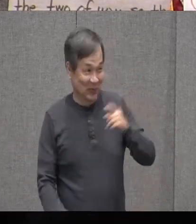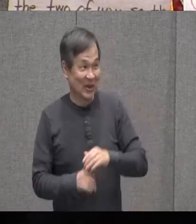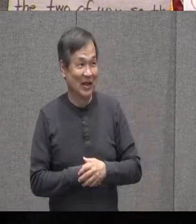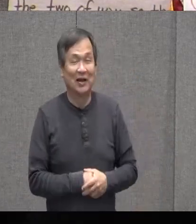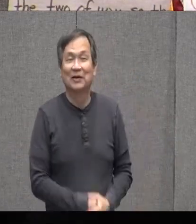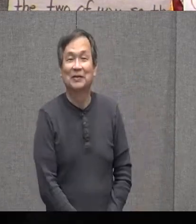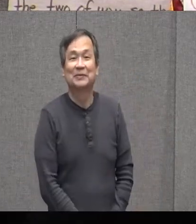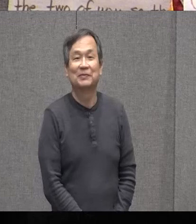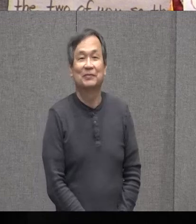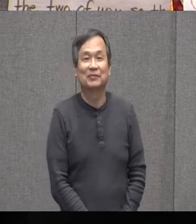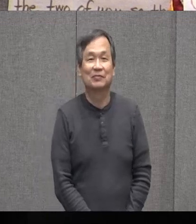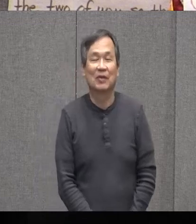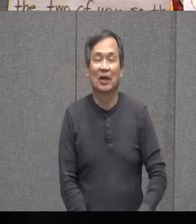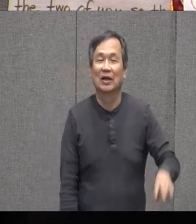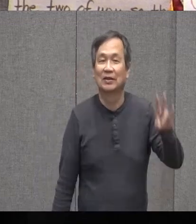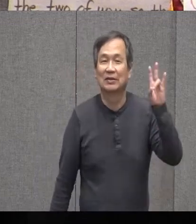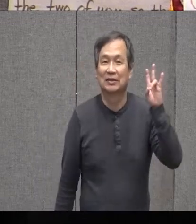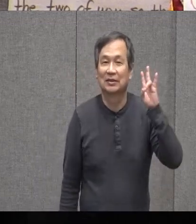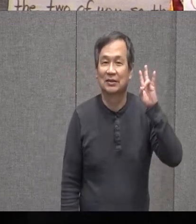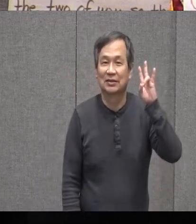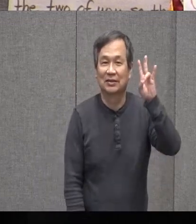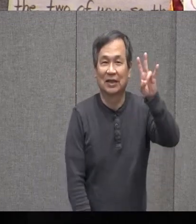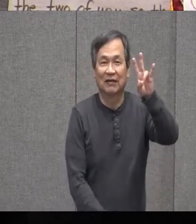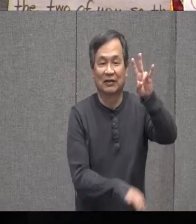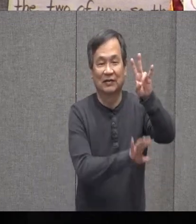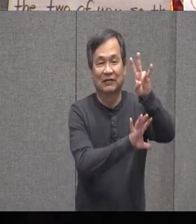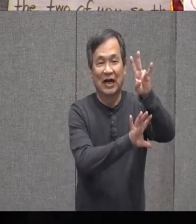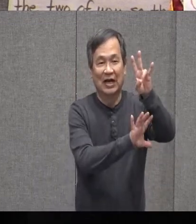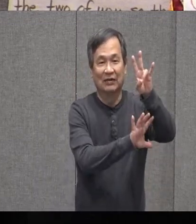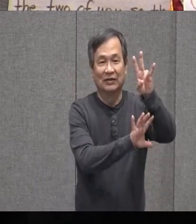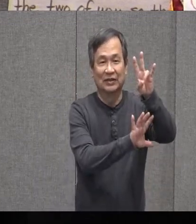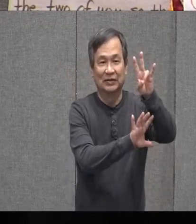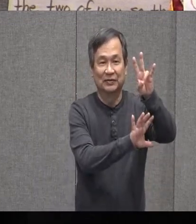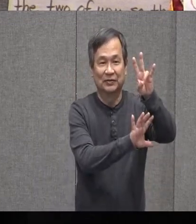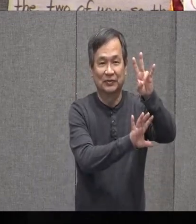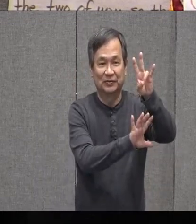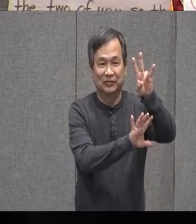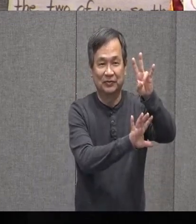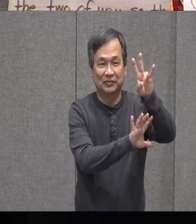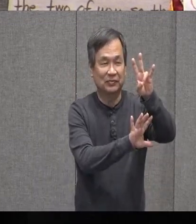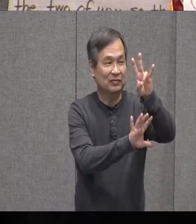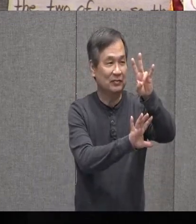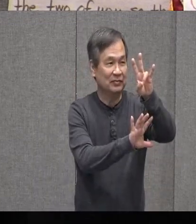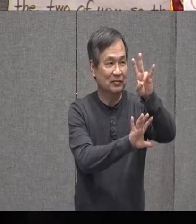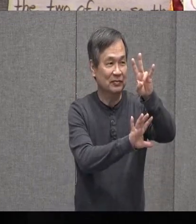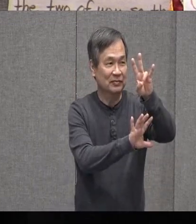This time I have a seven and a five. (gasps) Oh, well guess what?